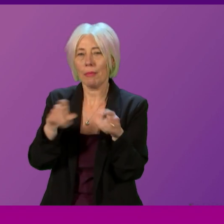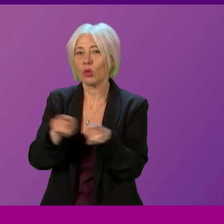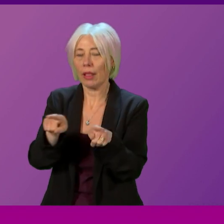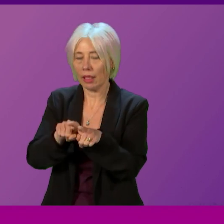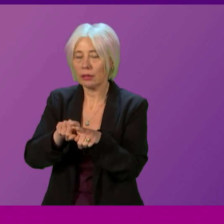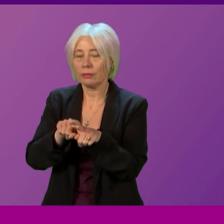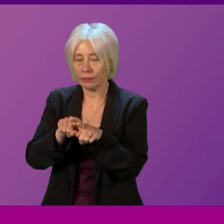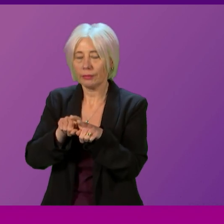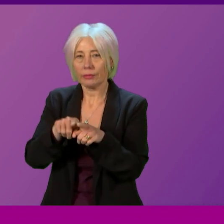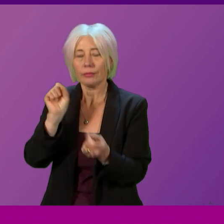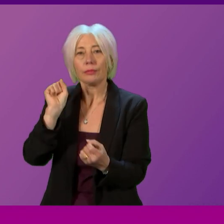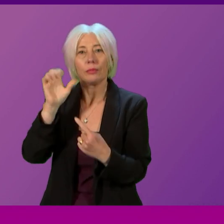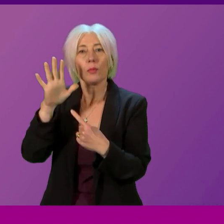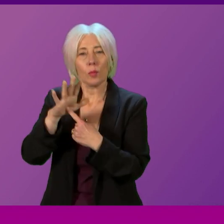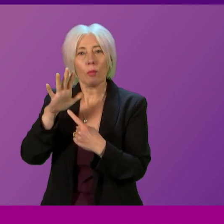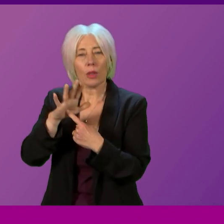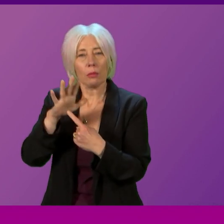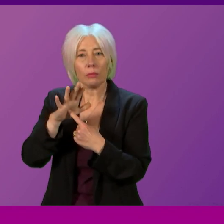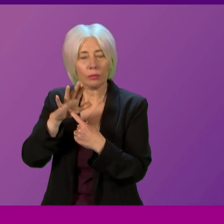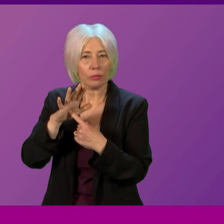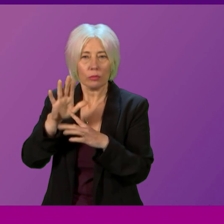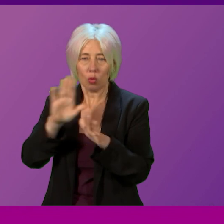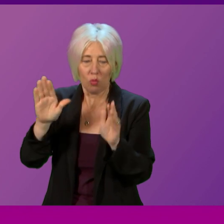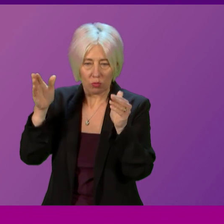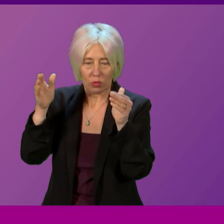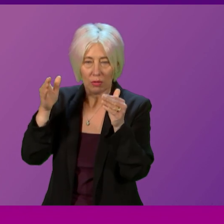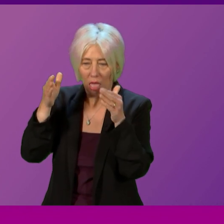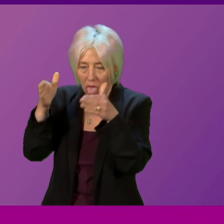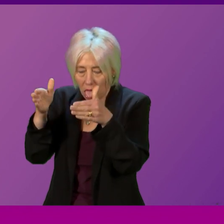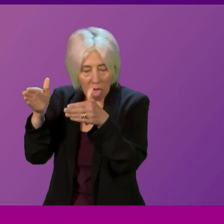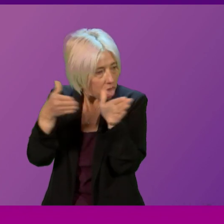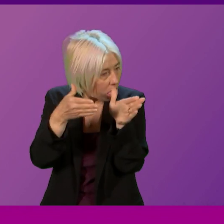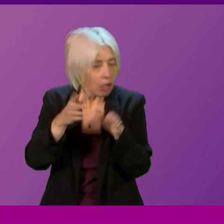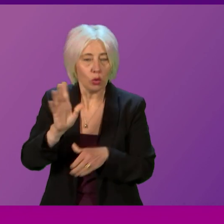It is important that we do not lose focus on that.